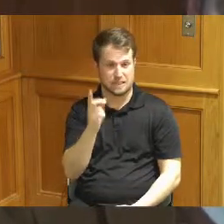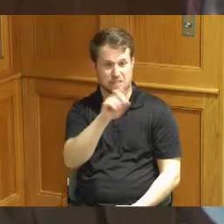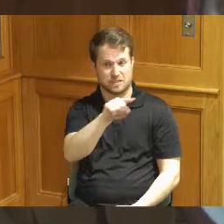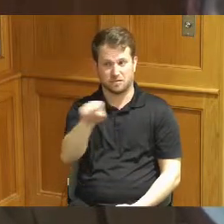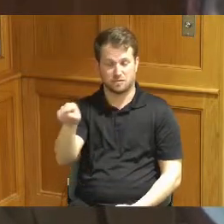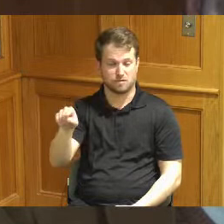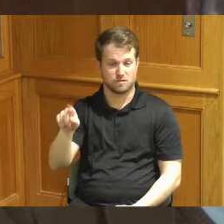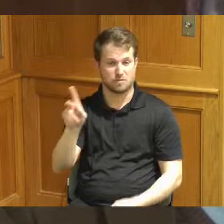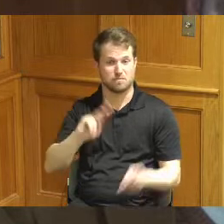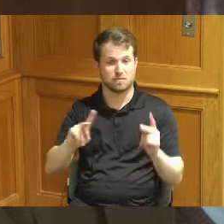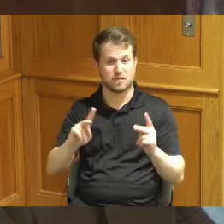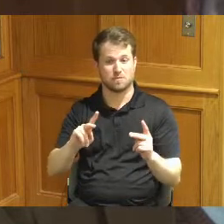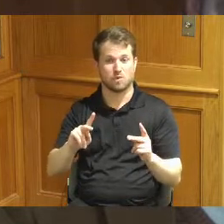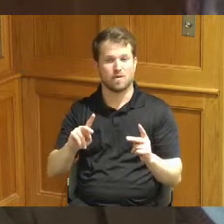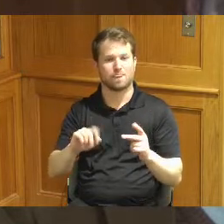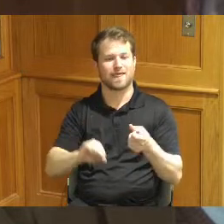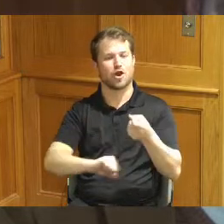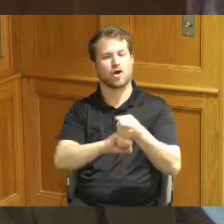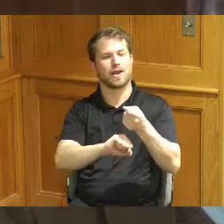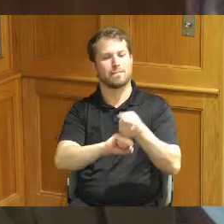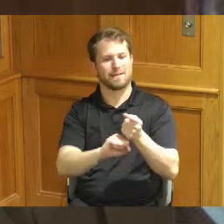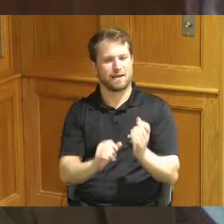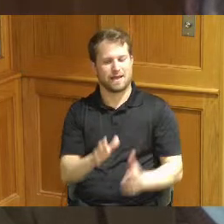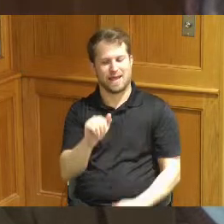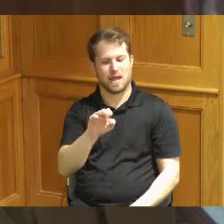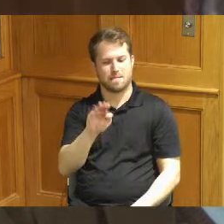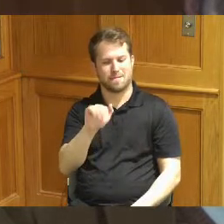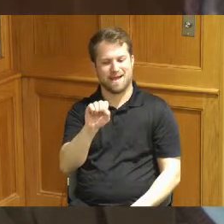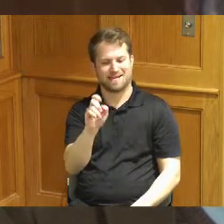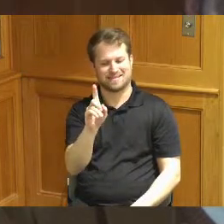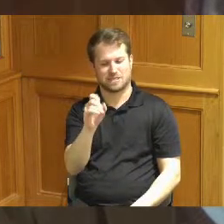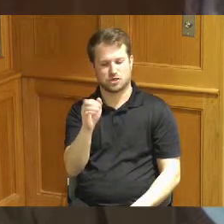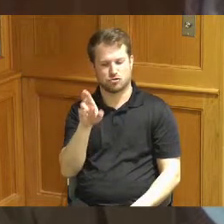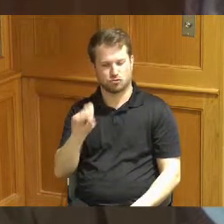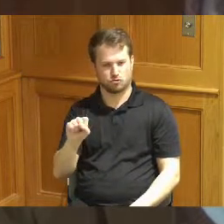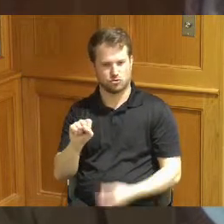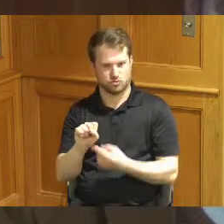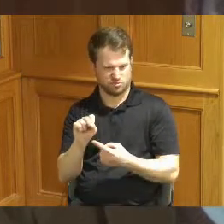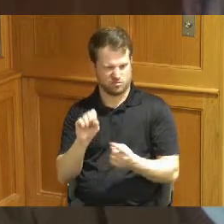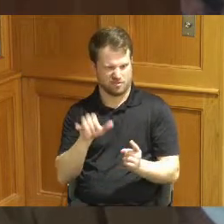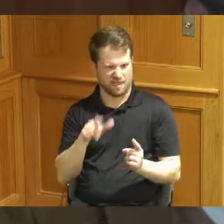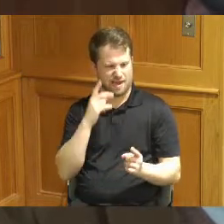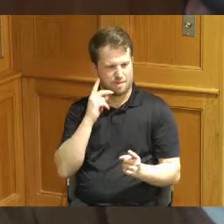there that are ambassadors I believe is what they're called at moving around in the central